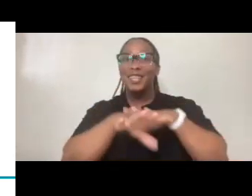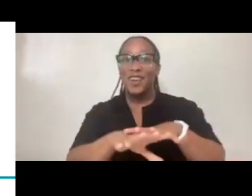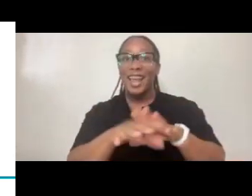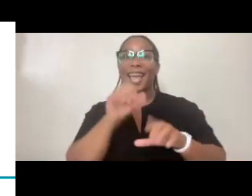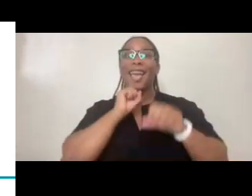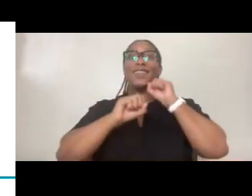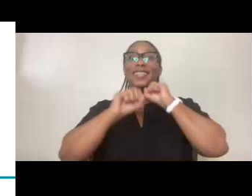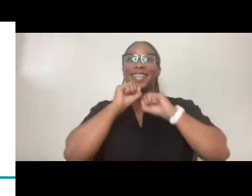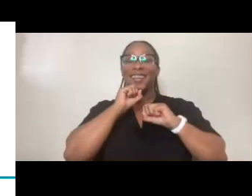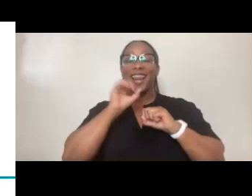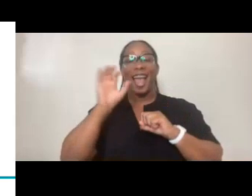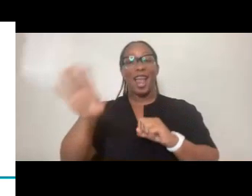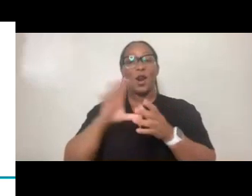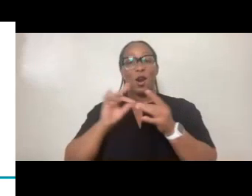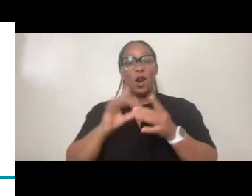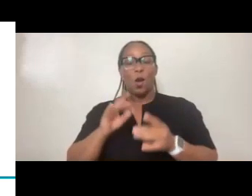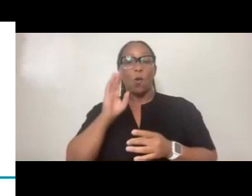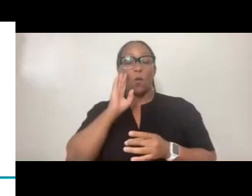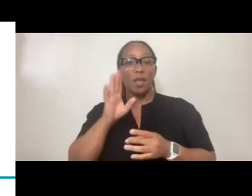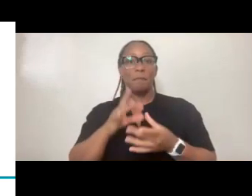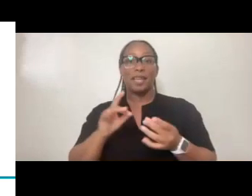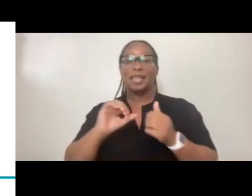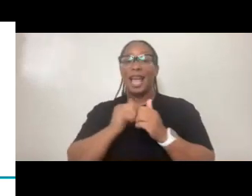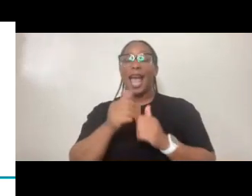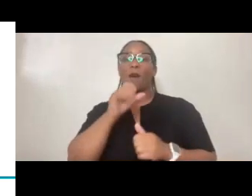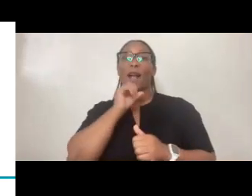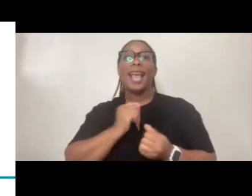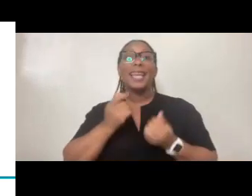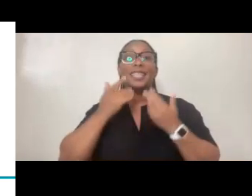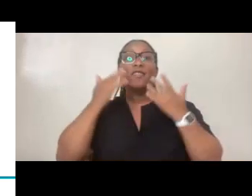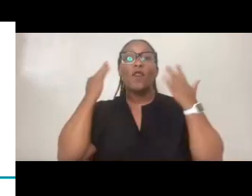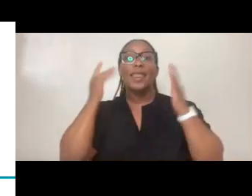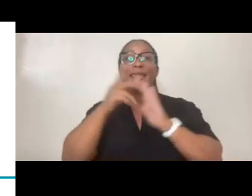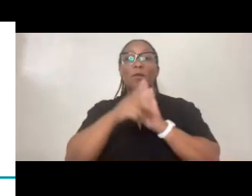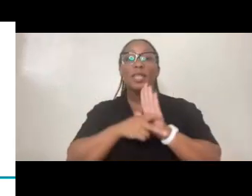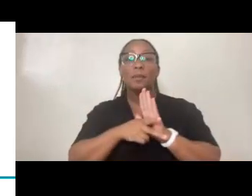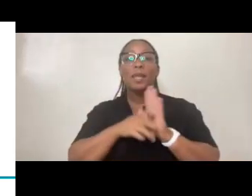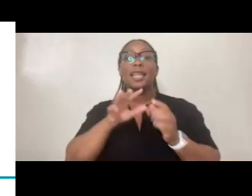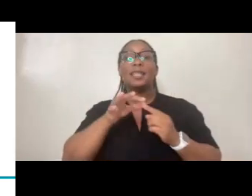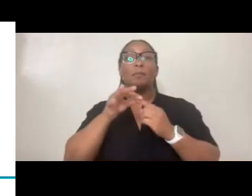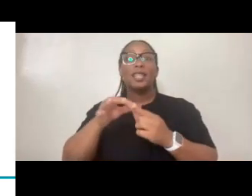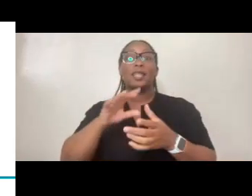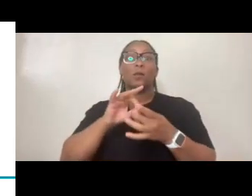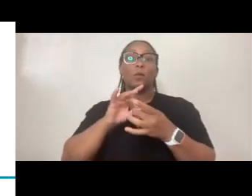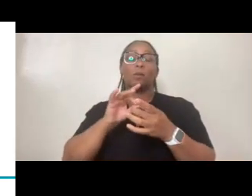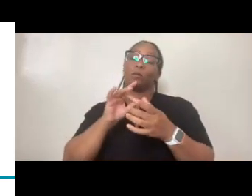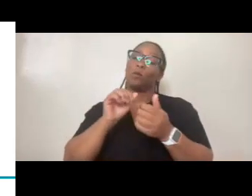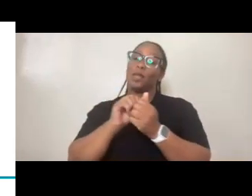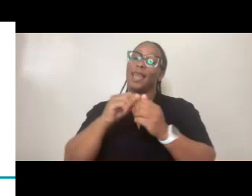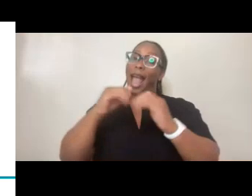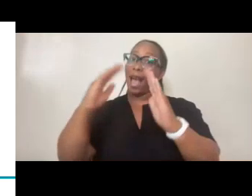And her remarks will highlight how age friendly principles, especially in housing, which you've heard some of the housing